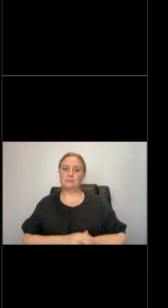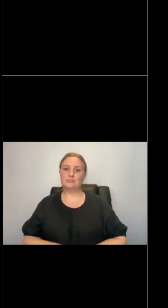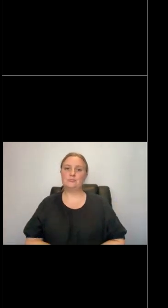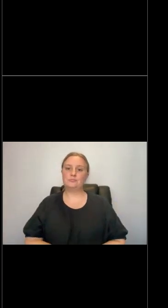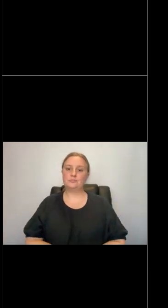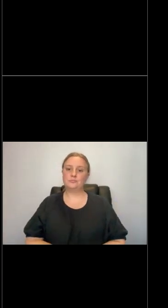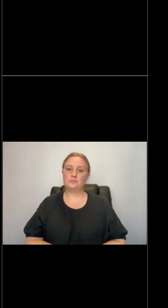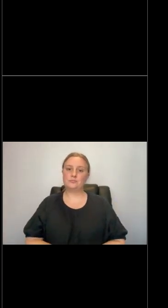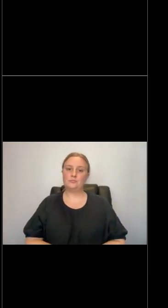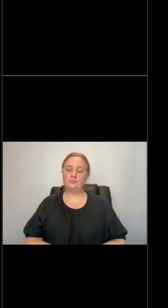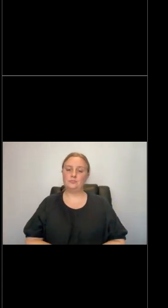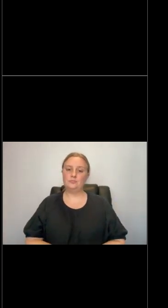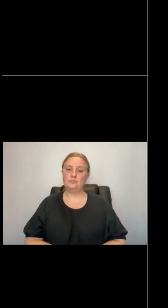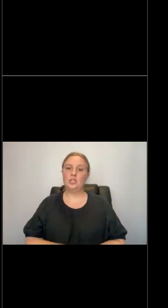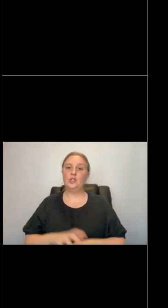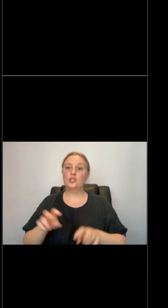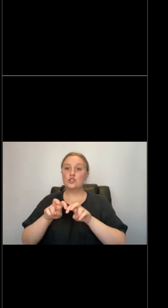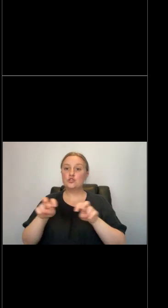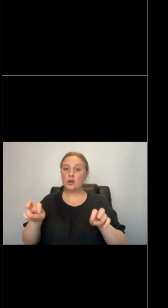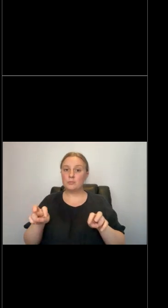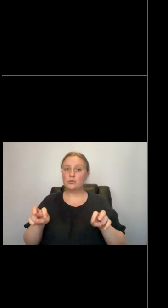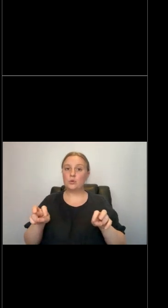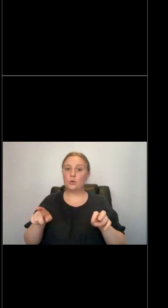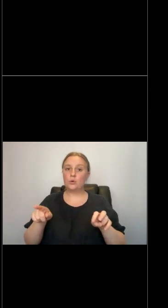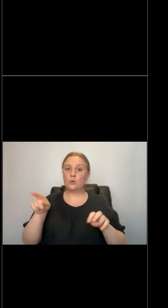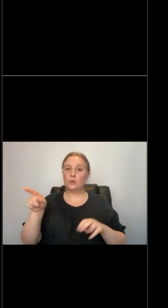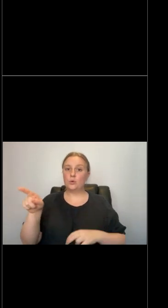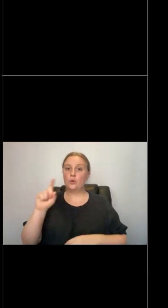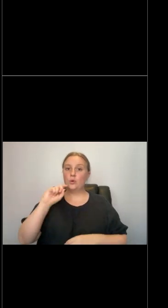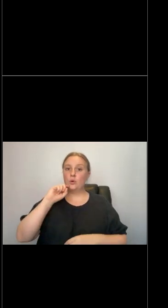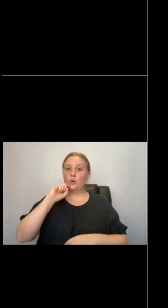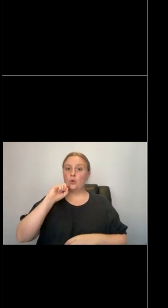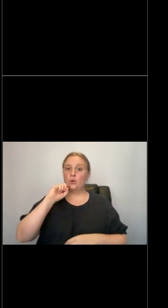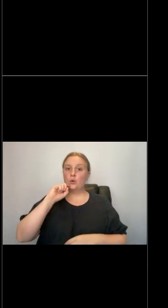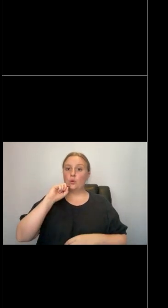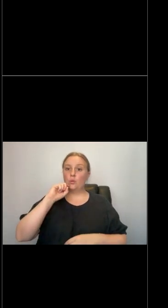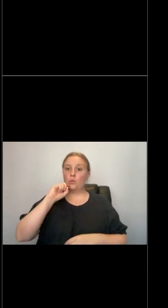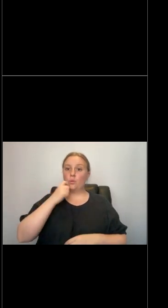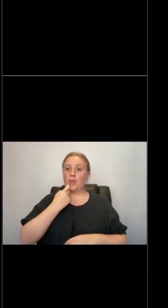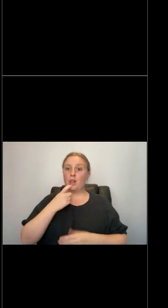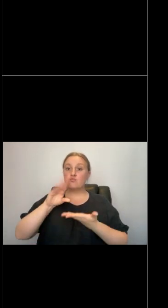electronically recording hearings if this compelling reasons to do so. So for you is out.